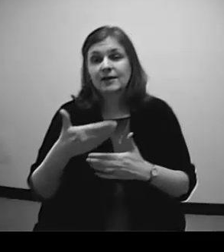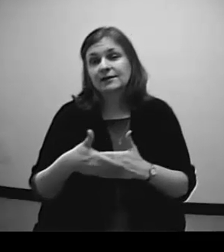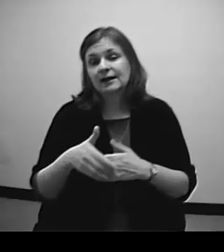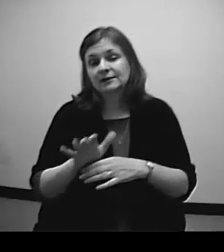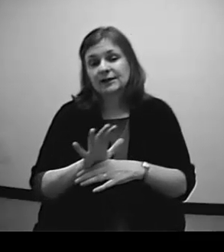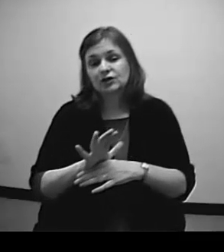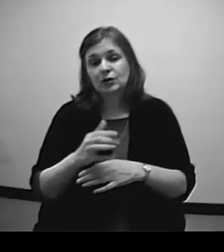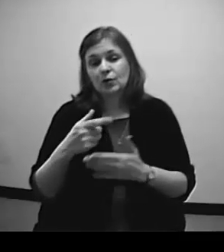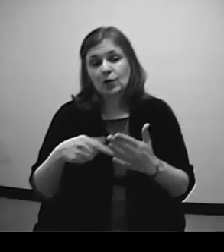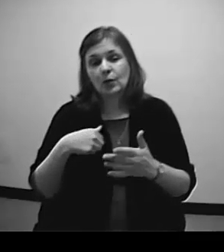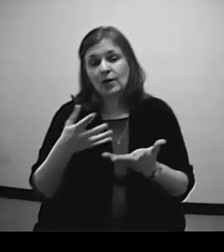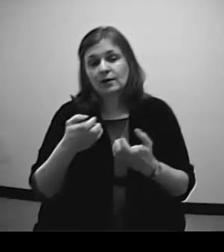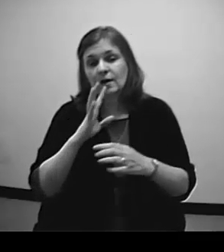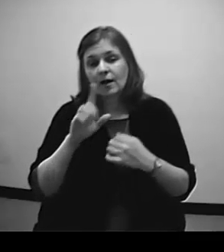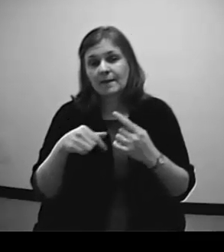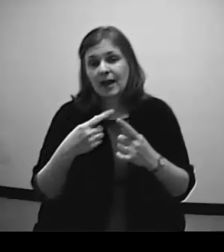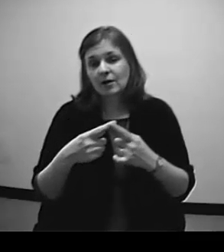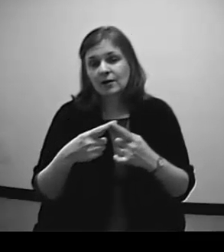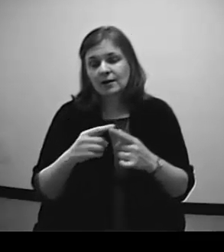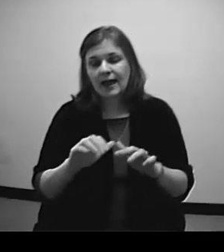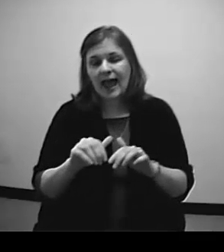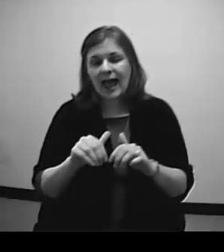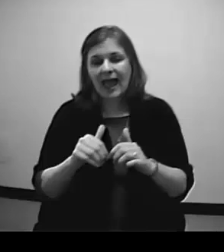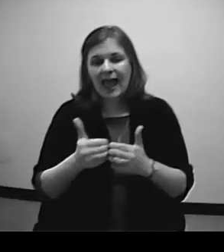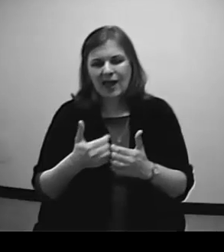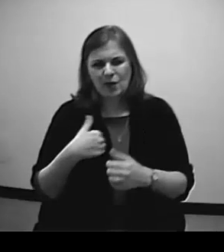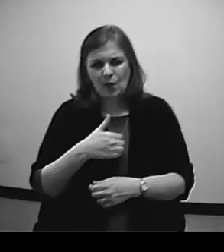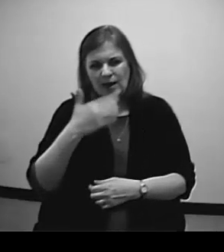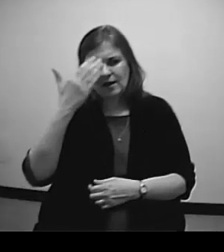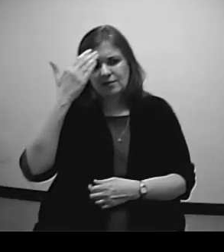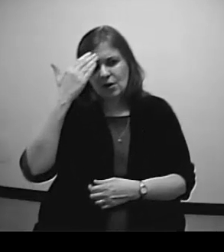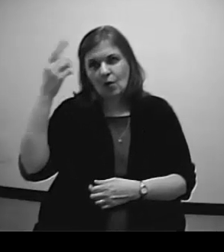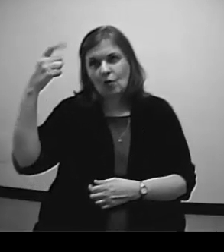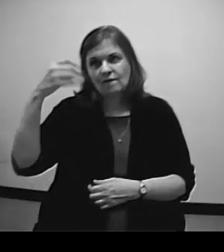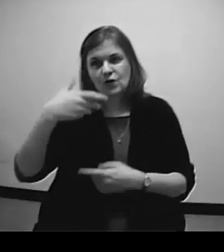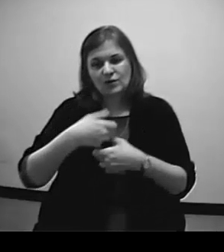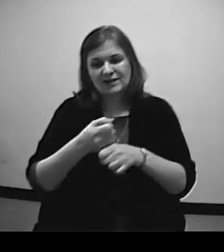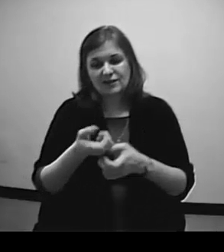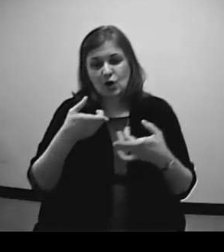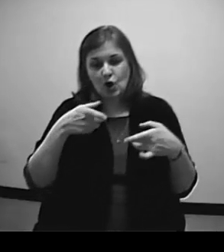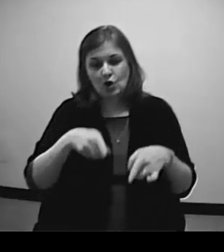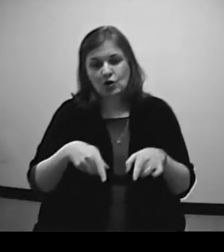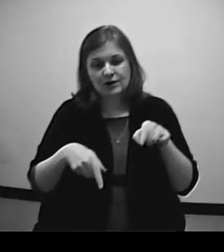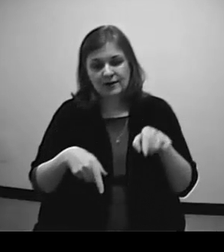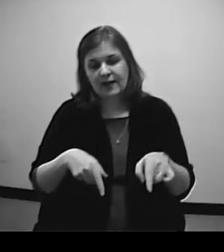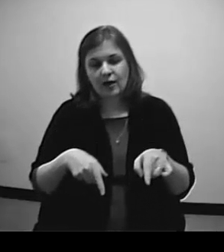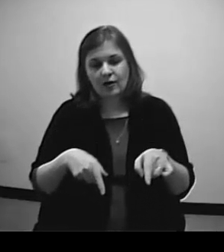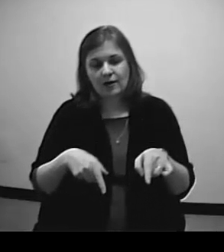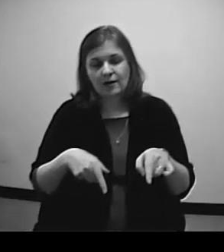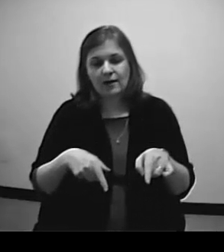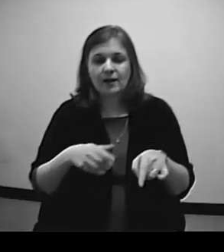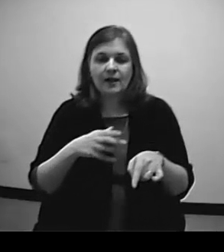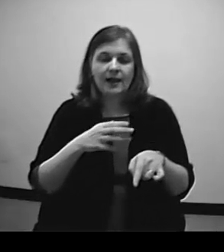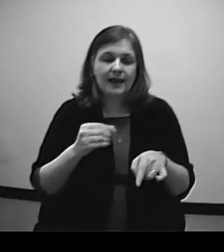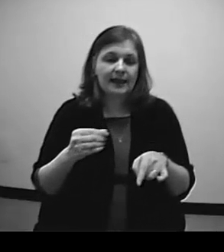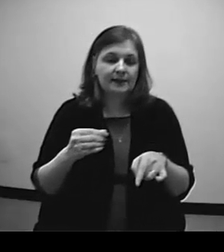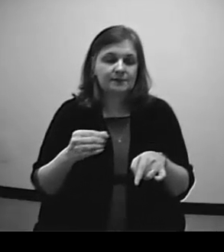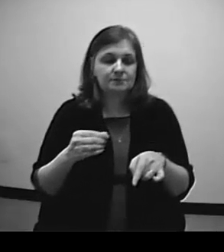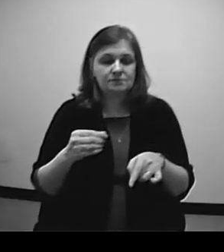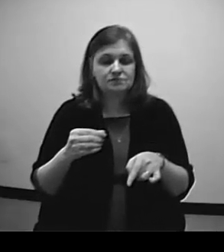in the next session what we want to think about is how we actually know photosynthesis occurs and we'll look at it as a